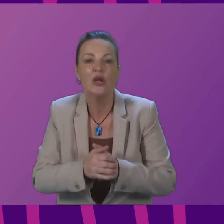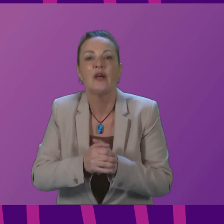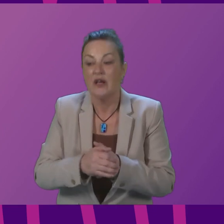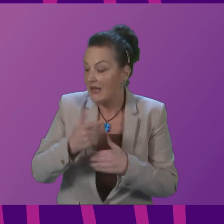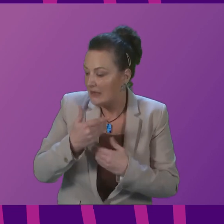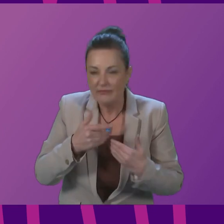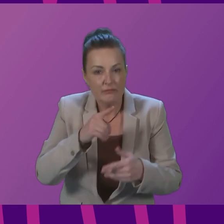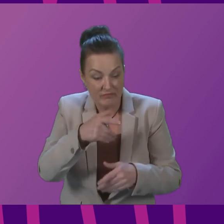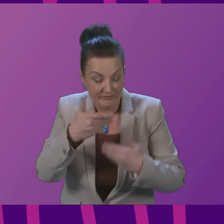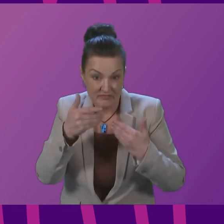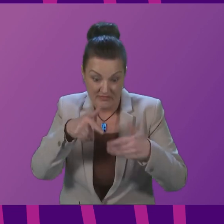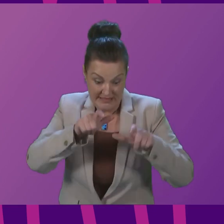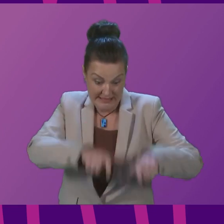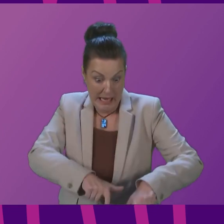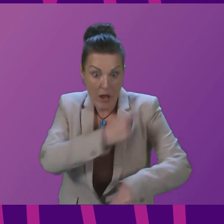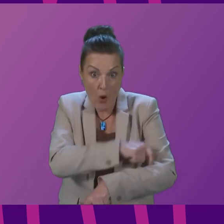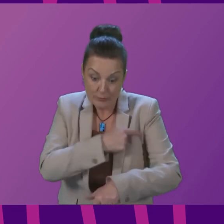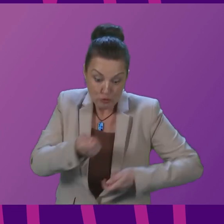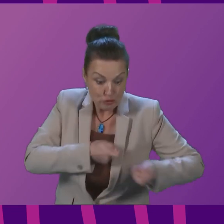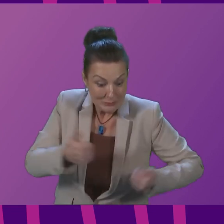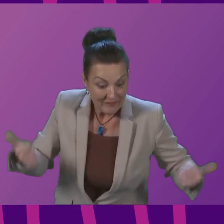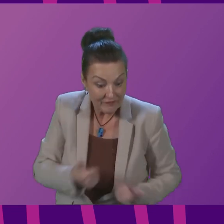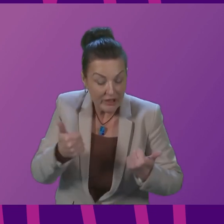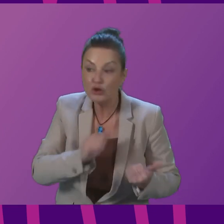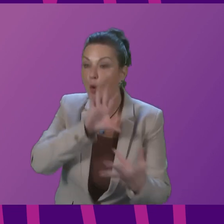been launched and are supported by a further £10 million.